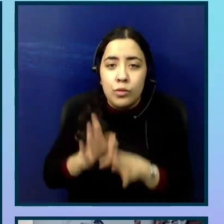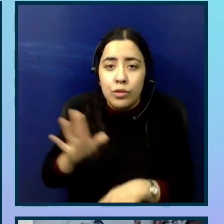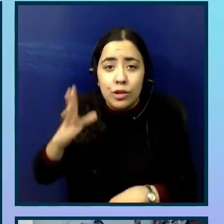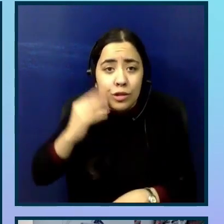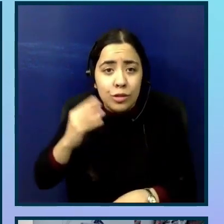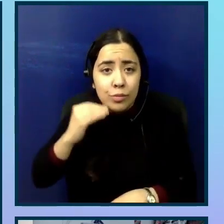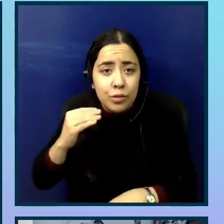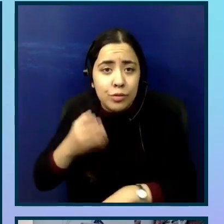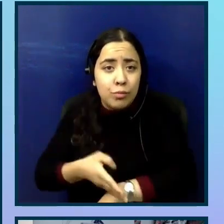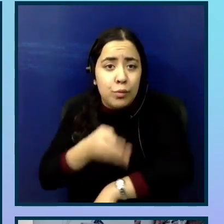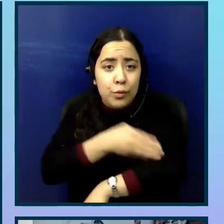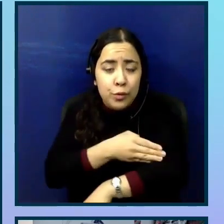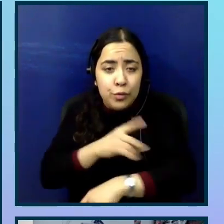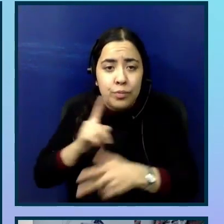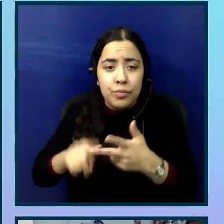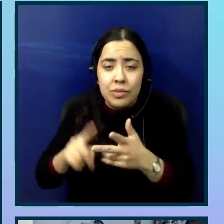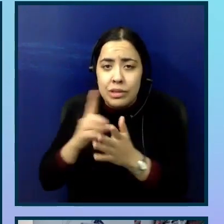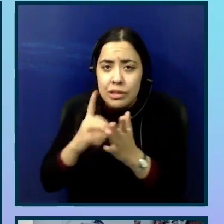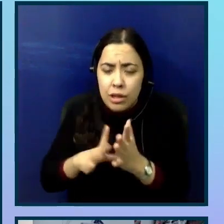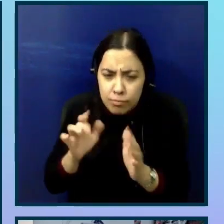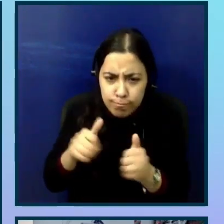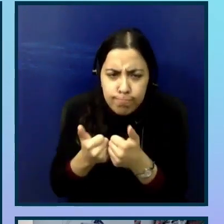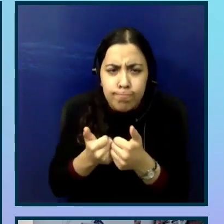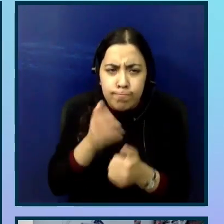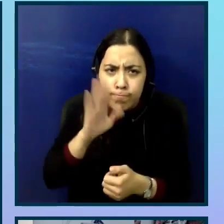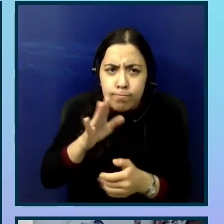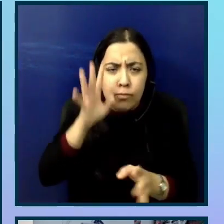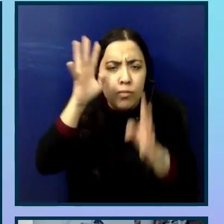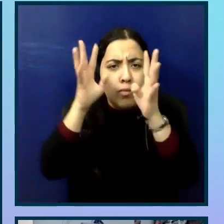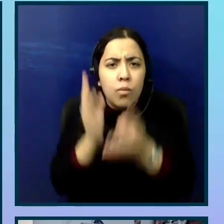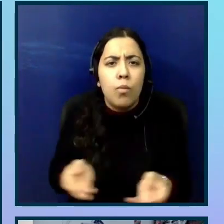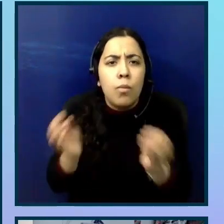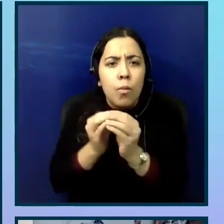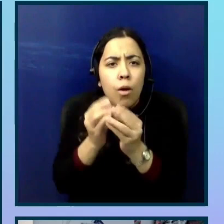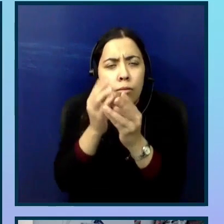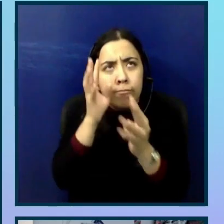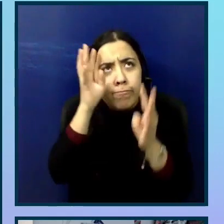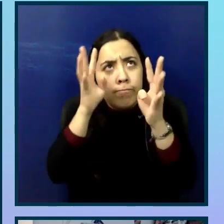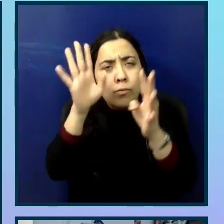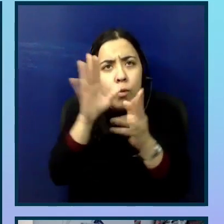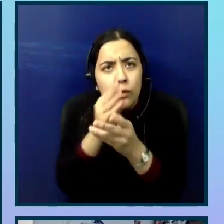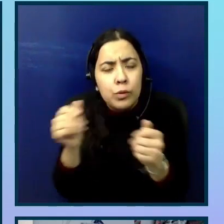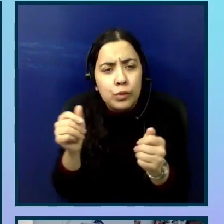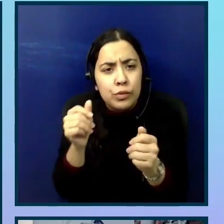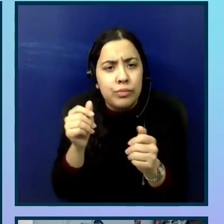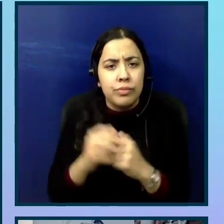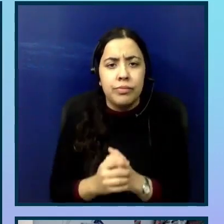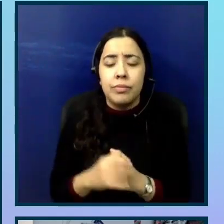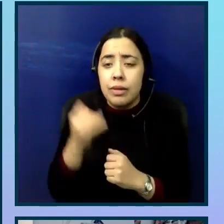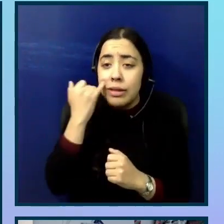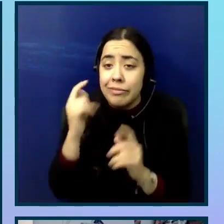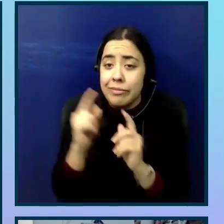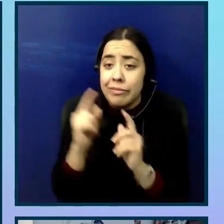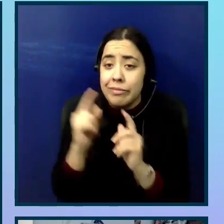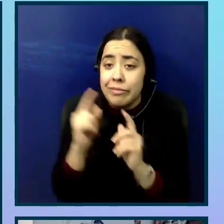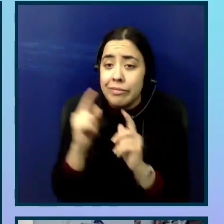and challenges designers to be more creative and inventive with their solutions. When you have a design team created for digital accessibility,